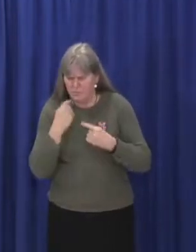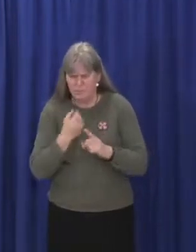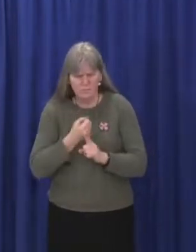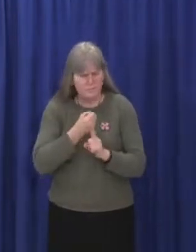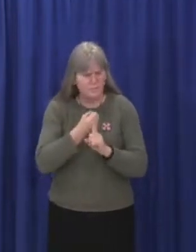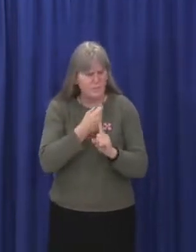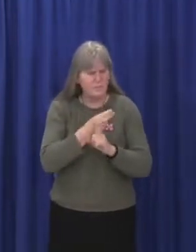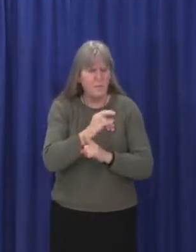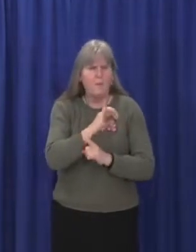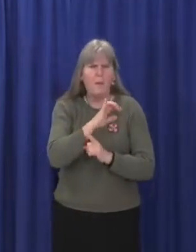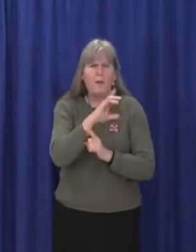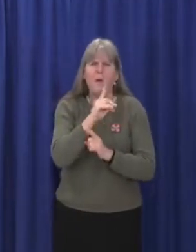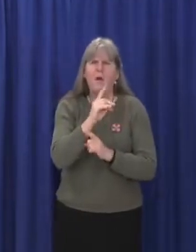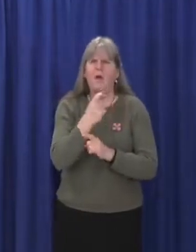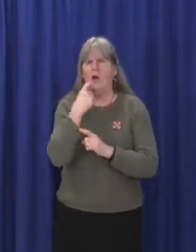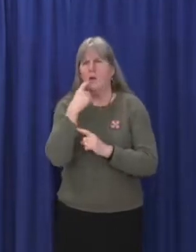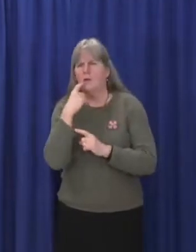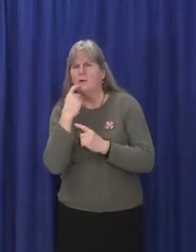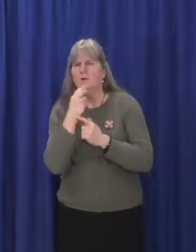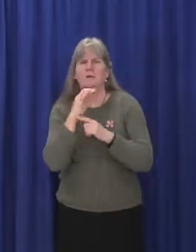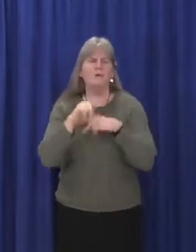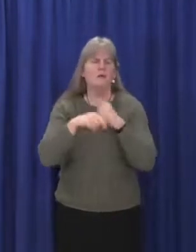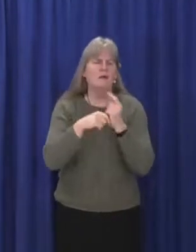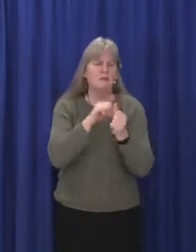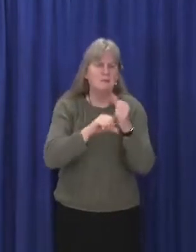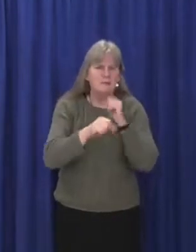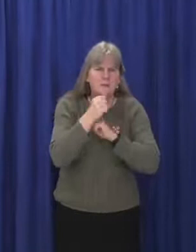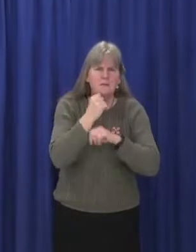and substance use, suicide, and mental health.